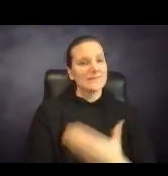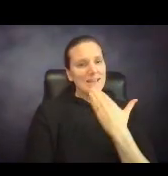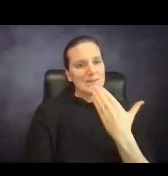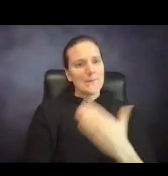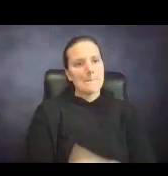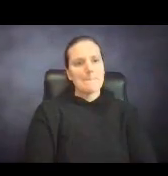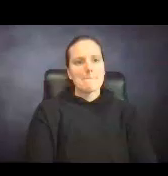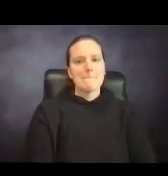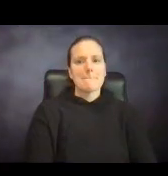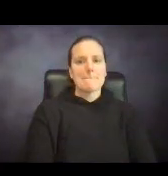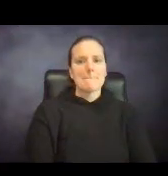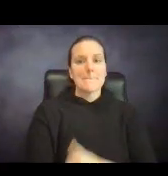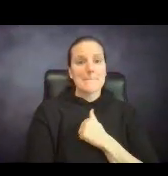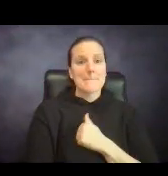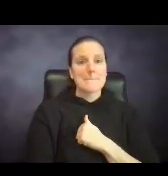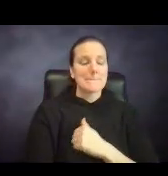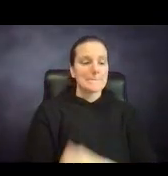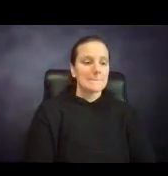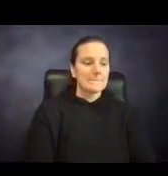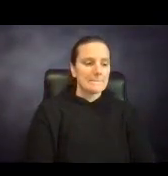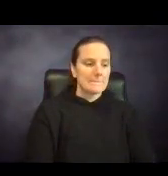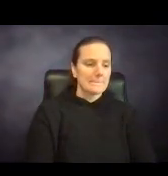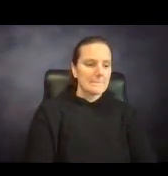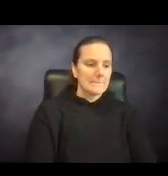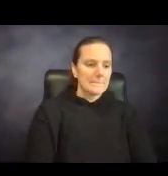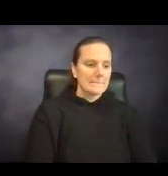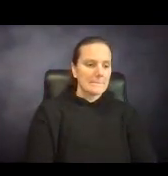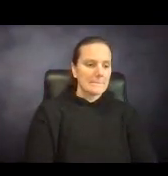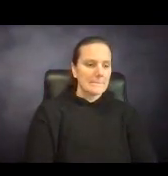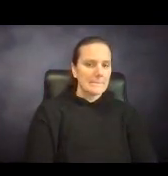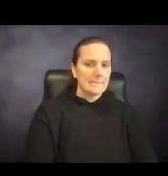Sorry, is there anything I needed to repeat?